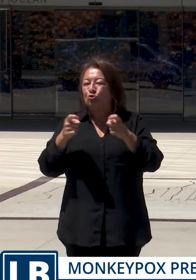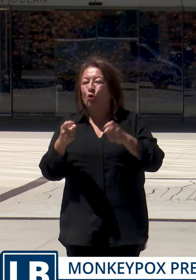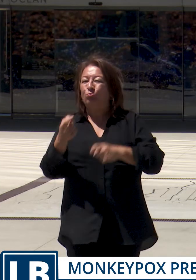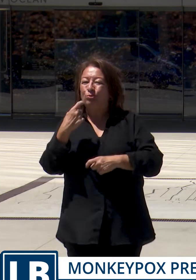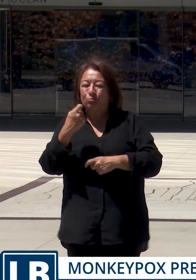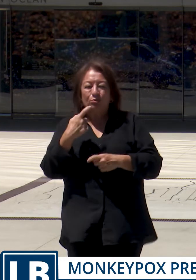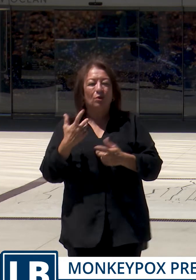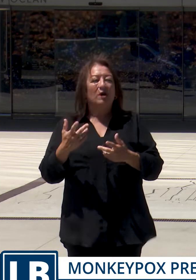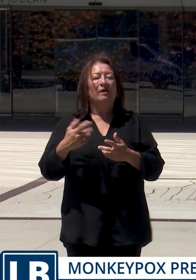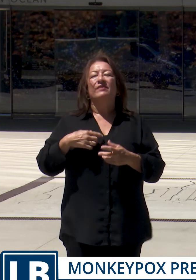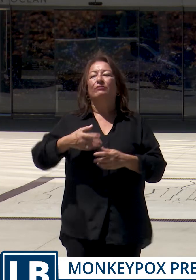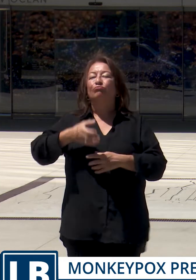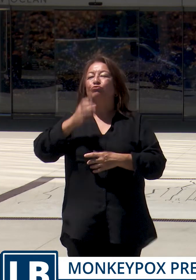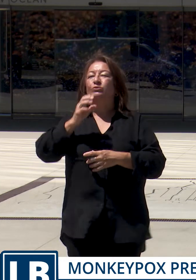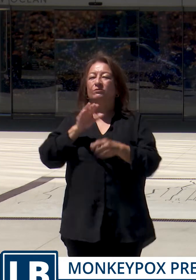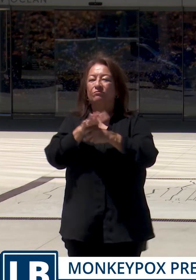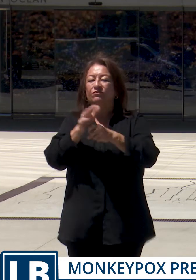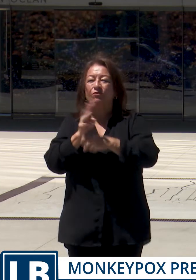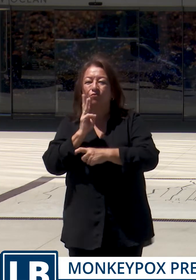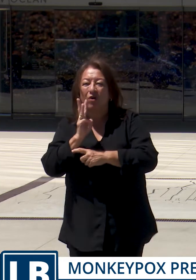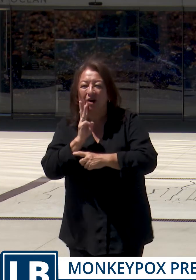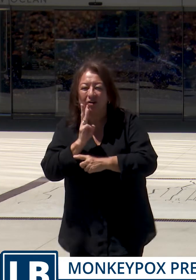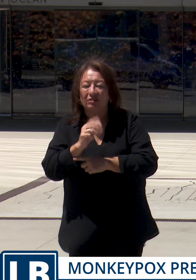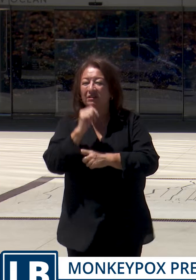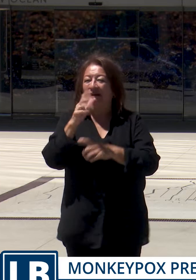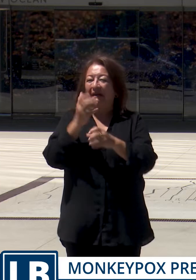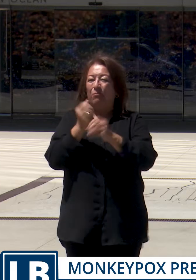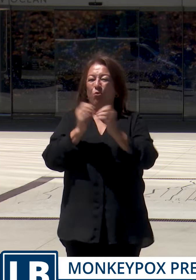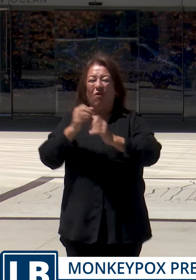and we need to make sure they don't get more infections but for those who are either having